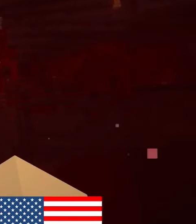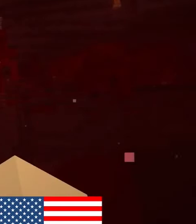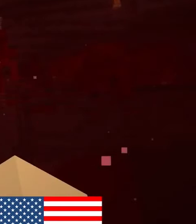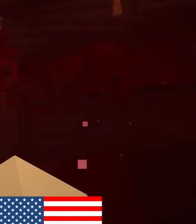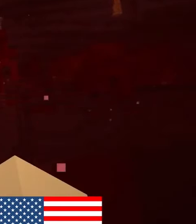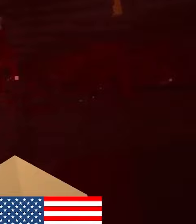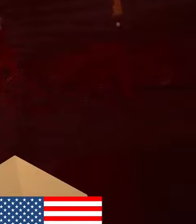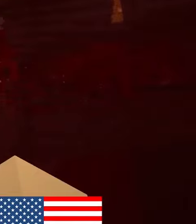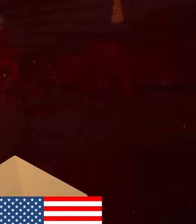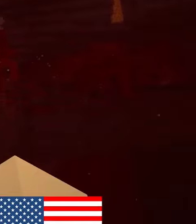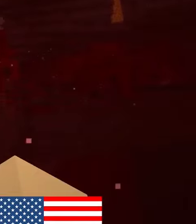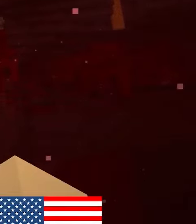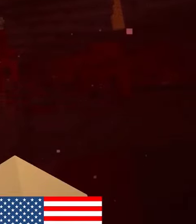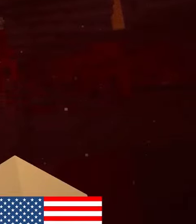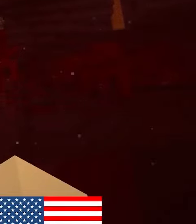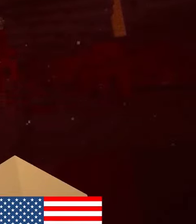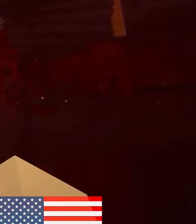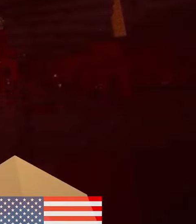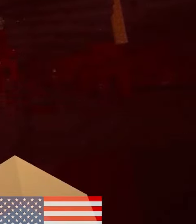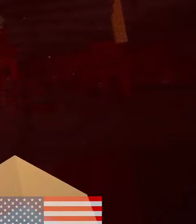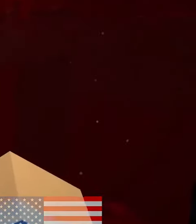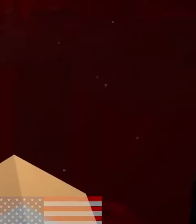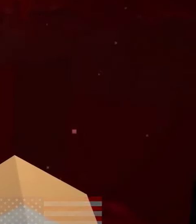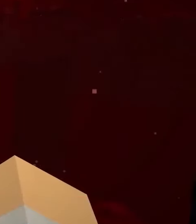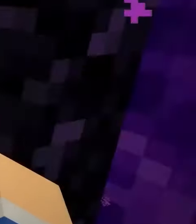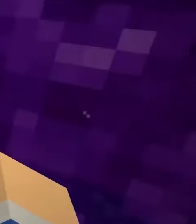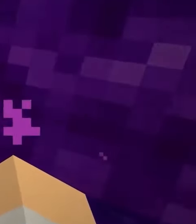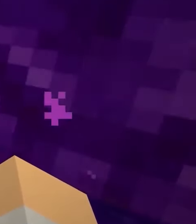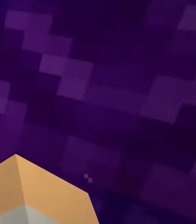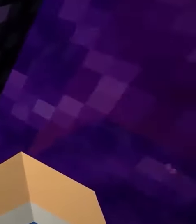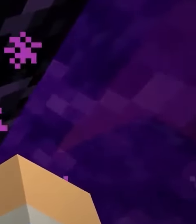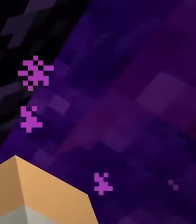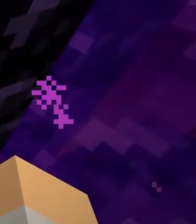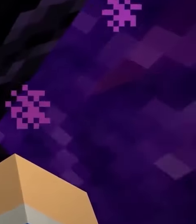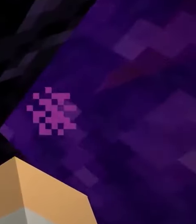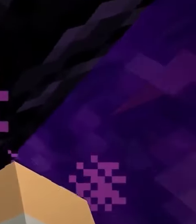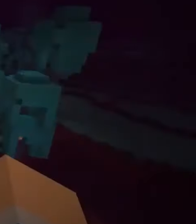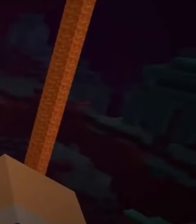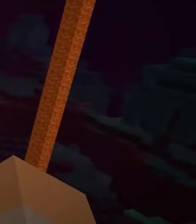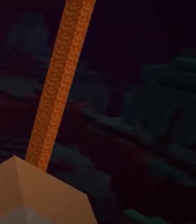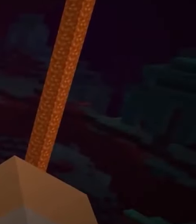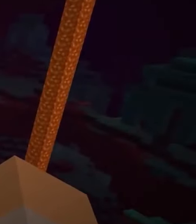OH! THEY ARE THERE.